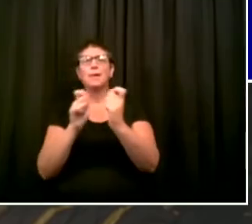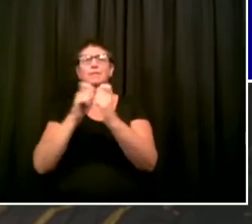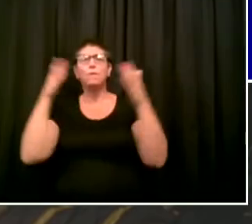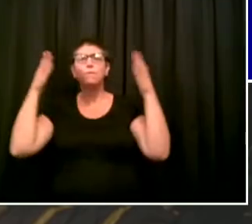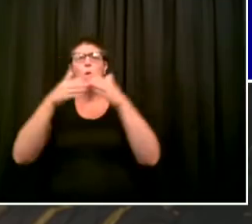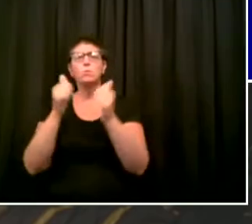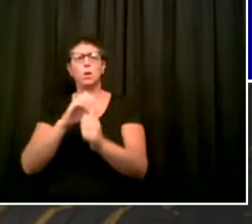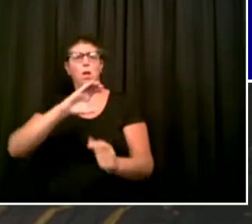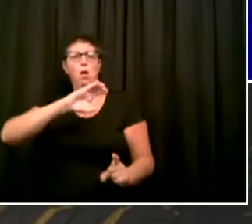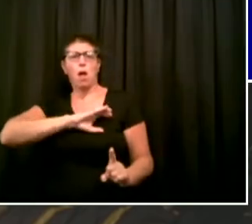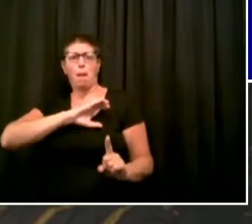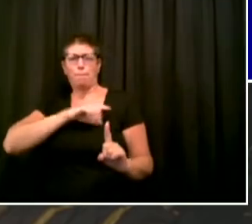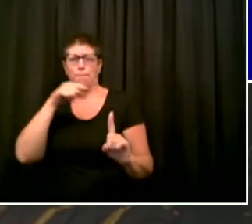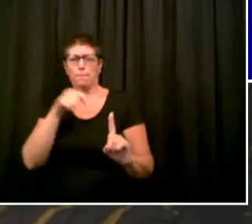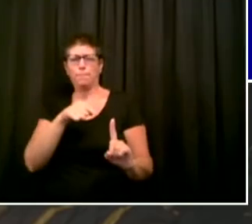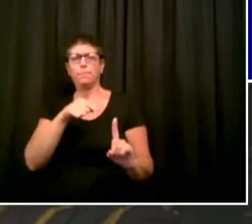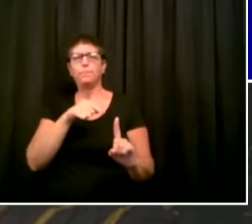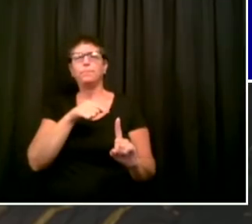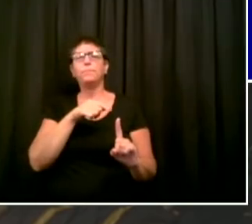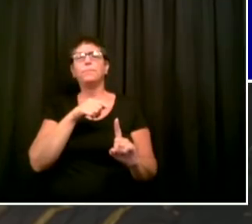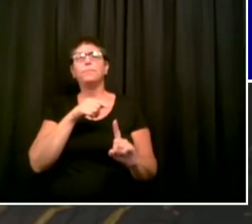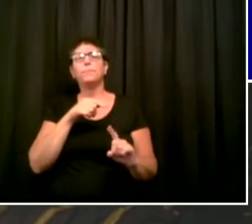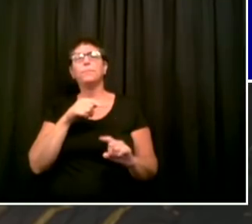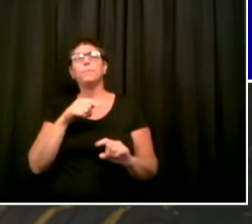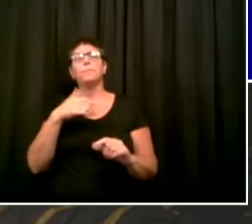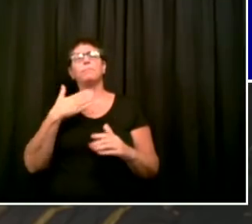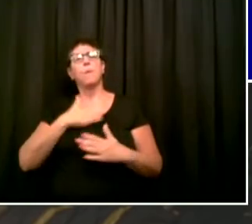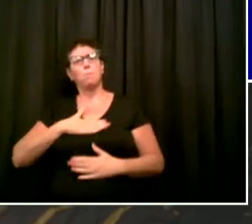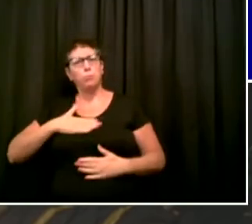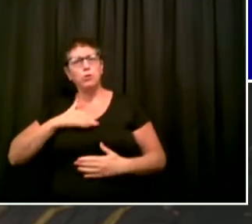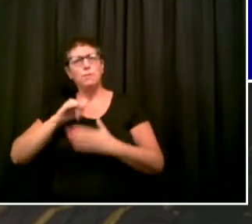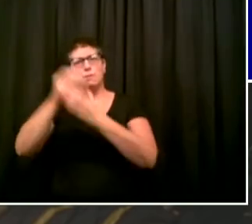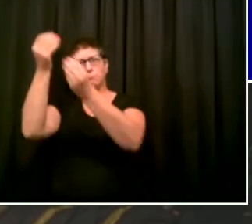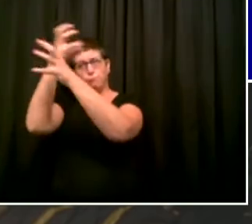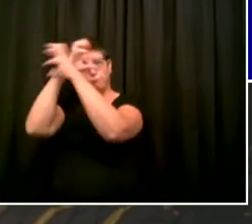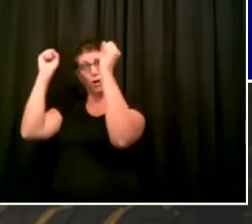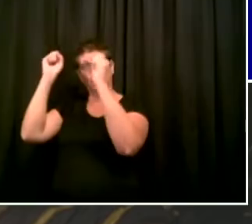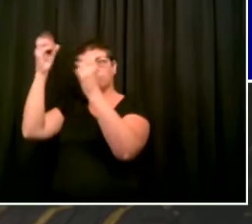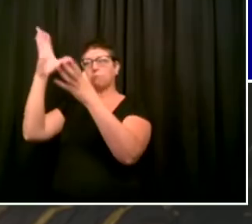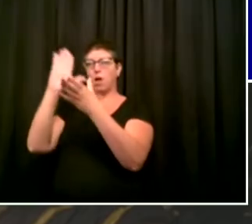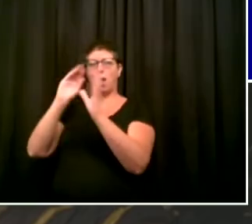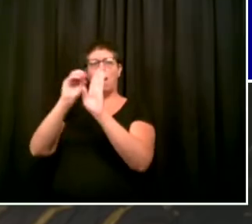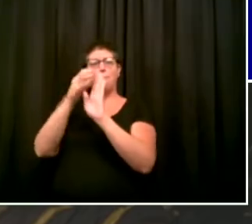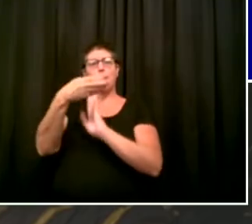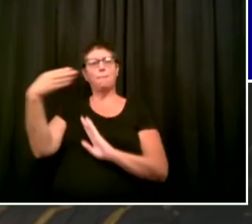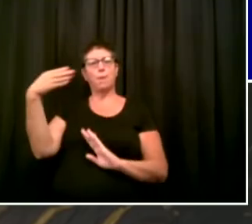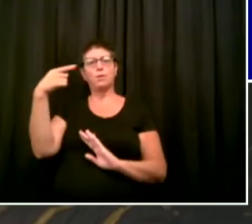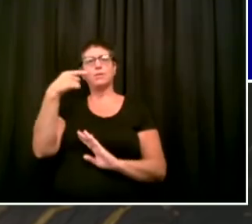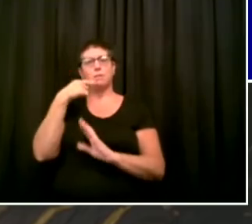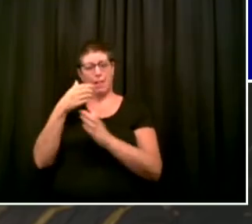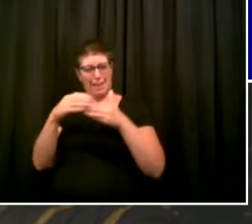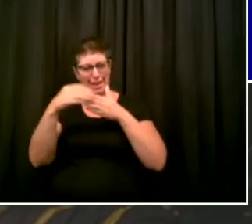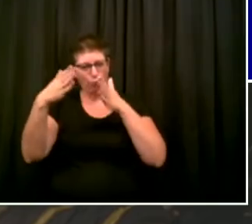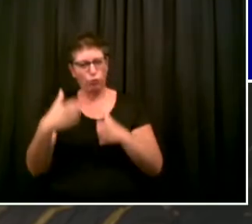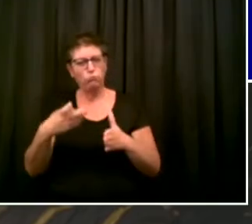JUSTICE. PARTICULARLY THE FORM WHEN IT CAME TO FORCE BY